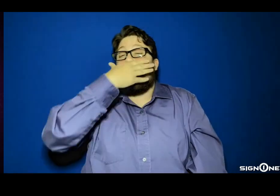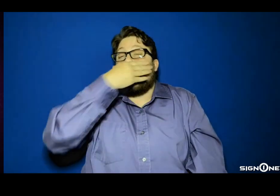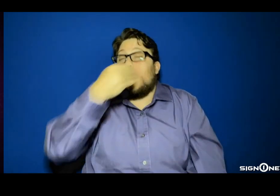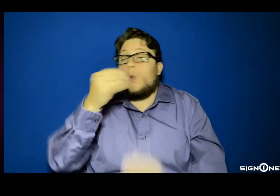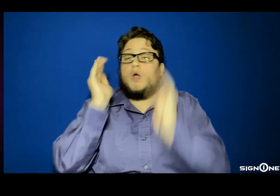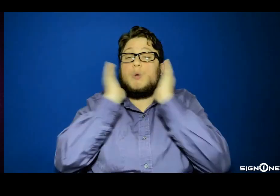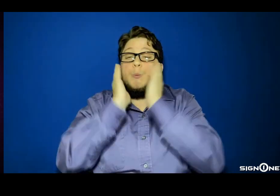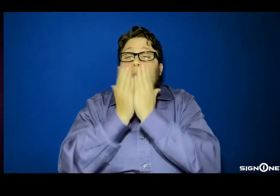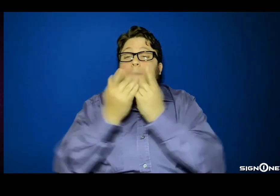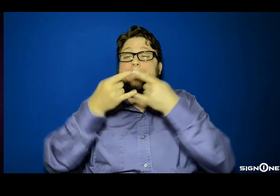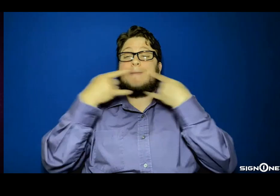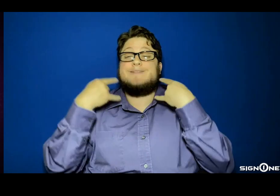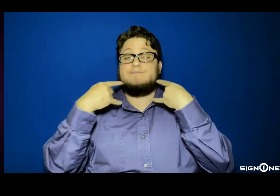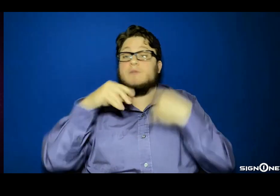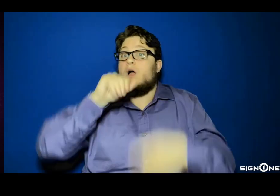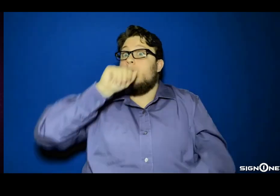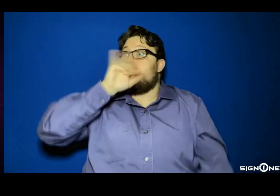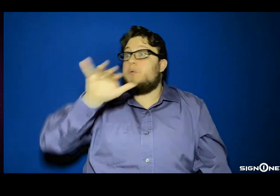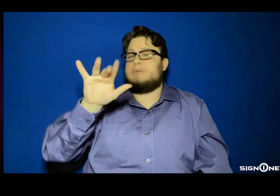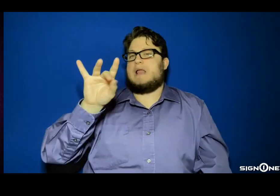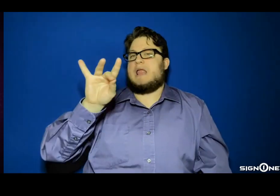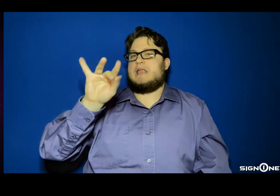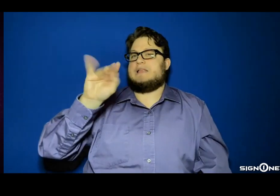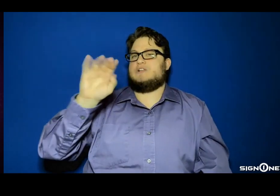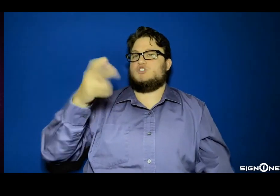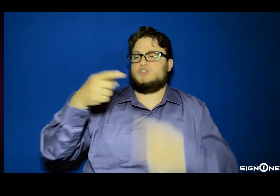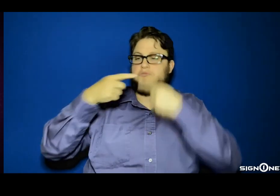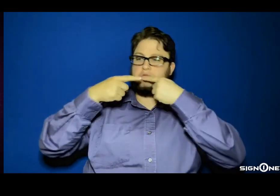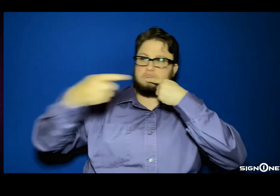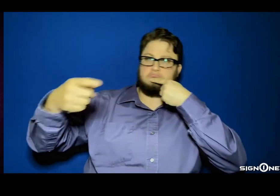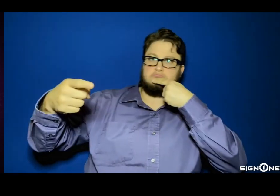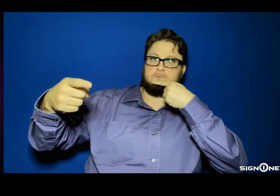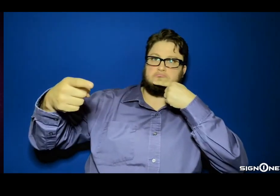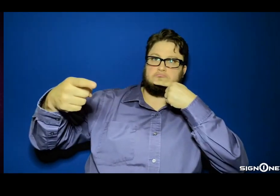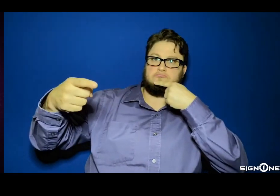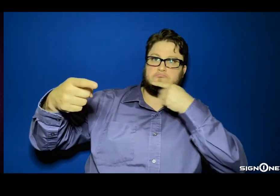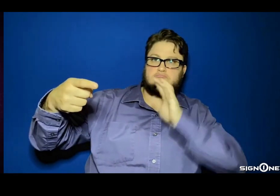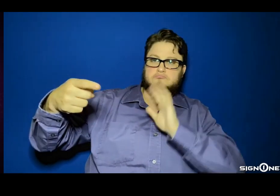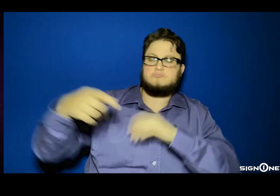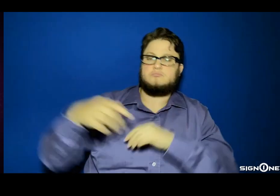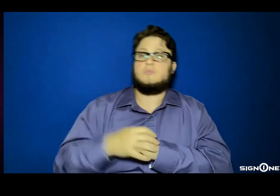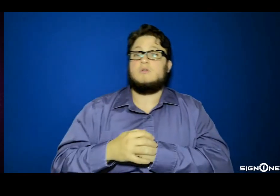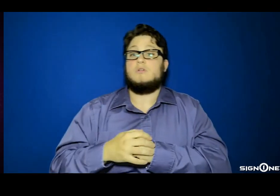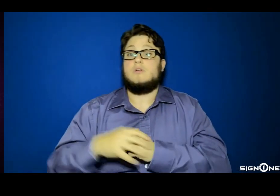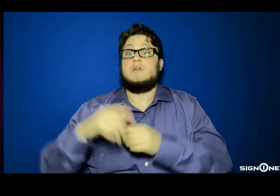And with the cone style masks, they traveled about 8 inches.